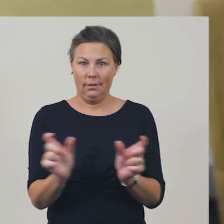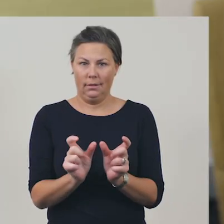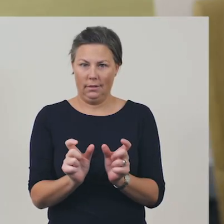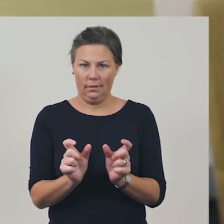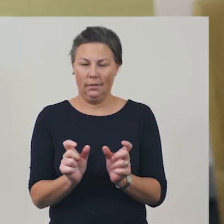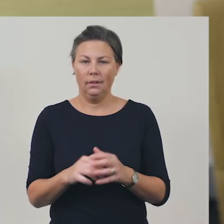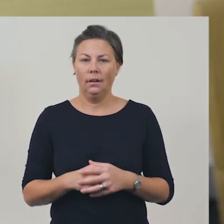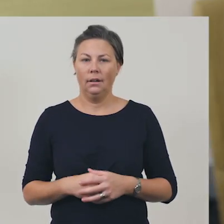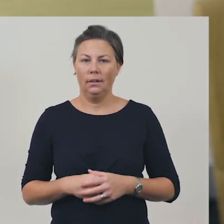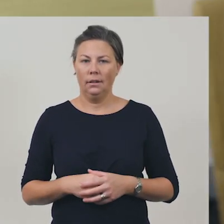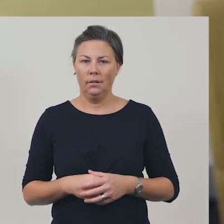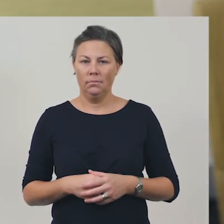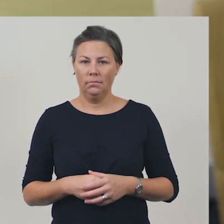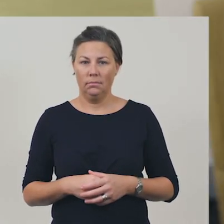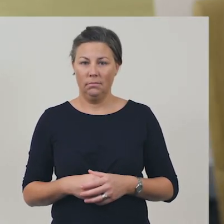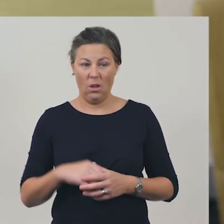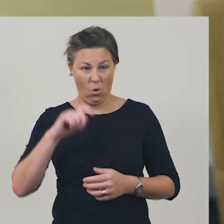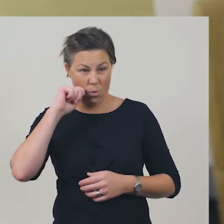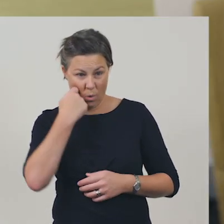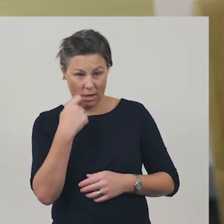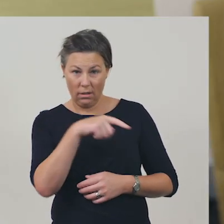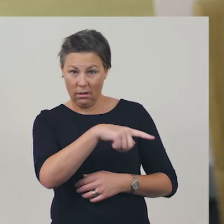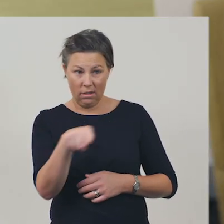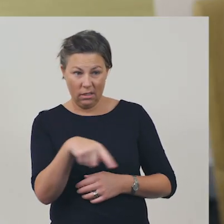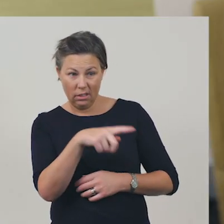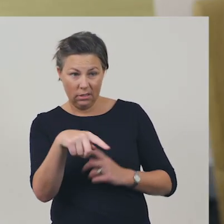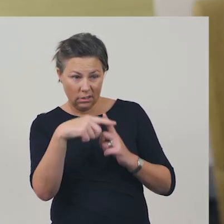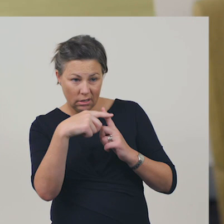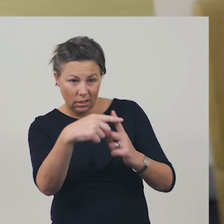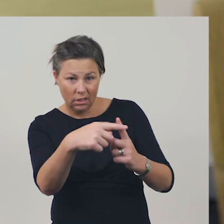Is this going to engage our audience? Is it catchy enough yet?